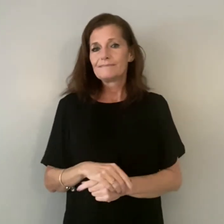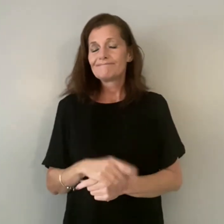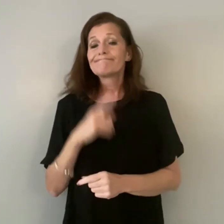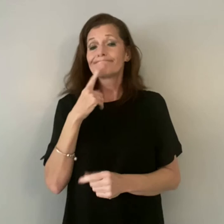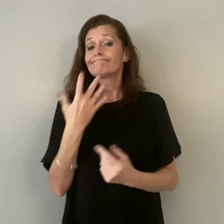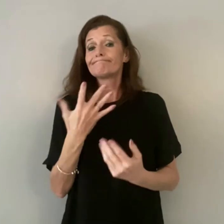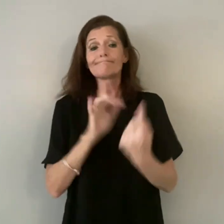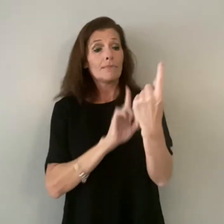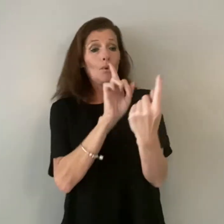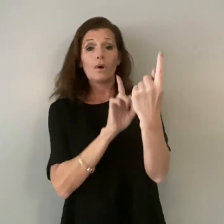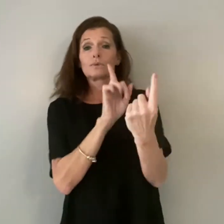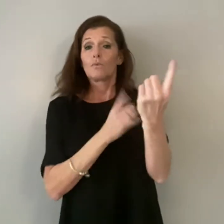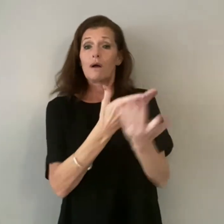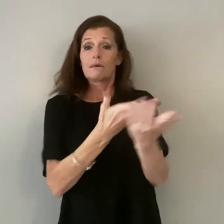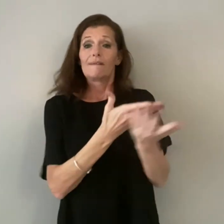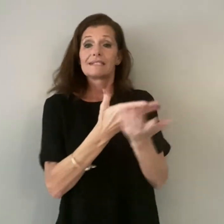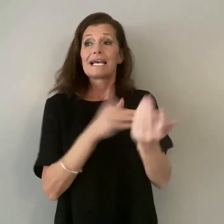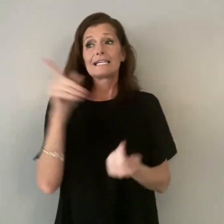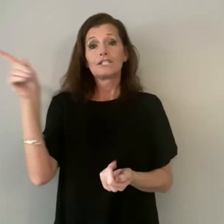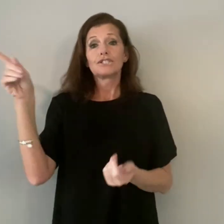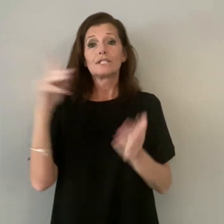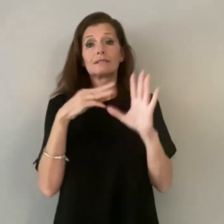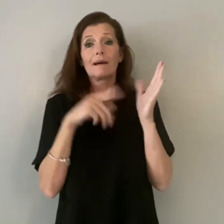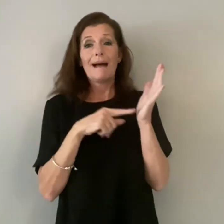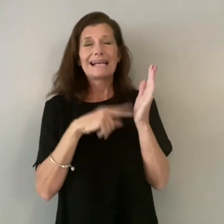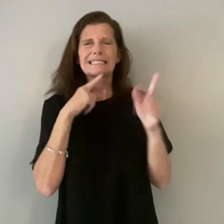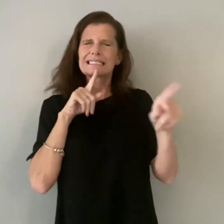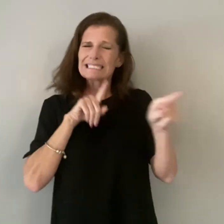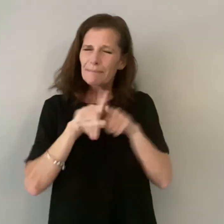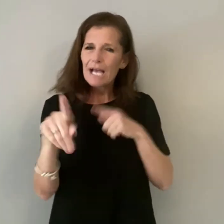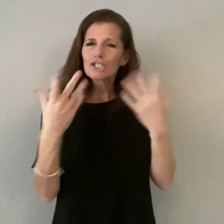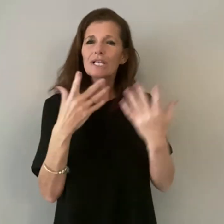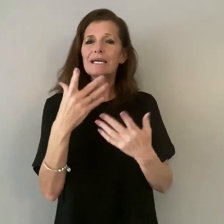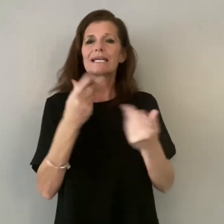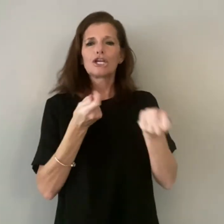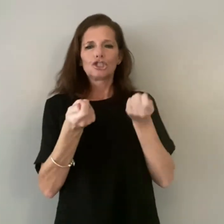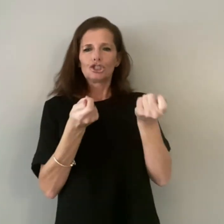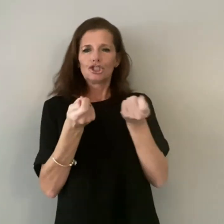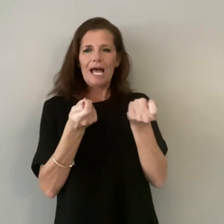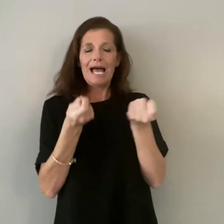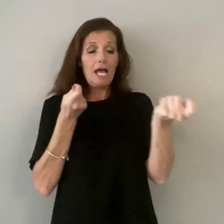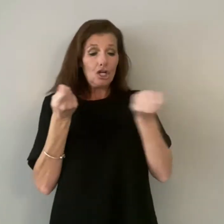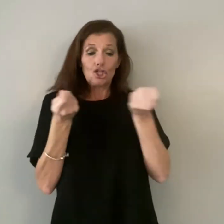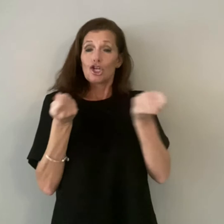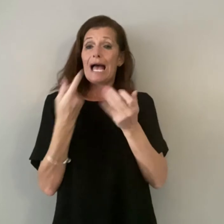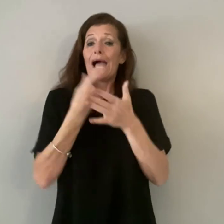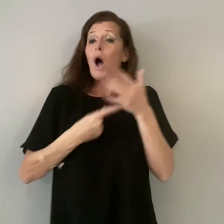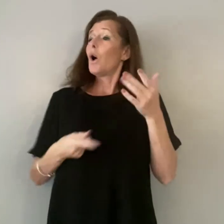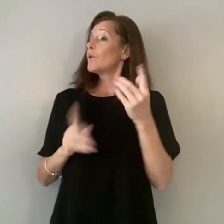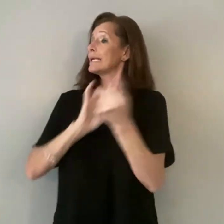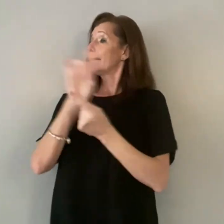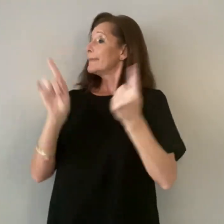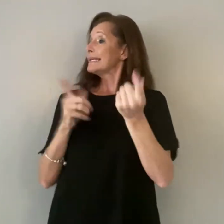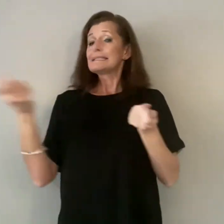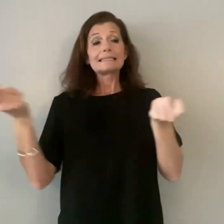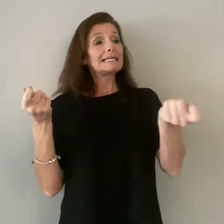It's those one to one conversations particularly from the chair, I would say I think a chair's job is not just to sit there in a meeting